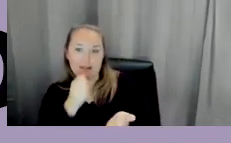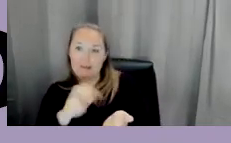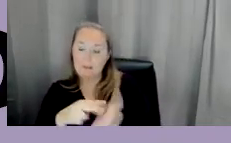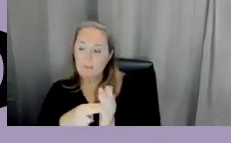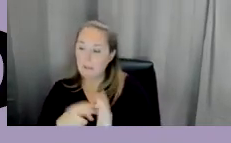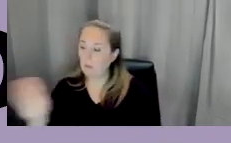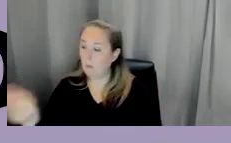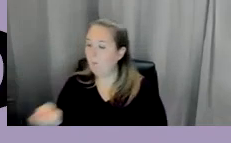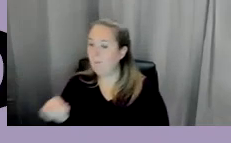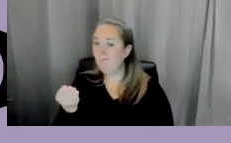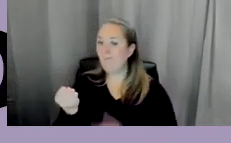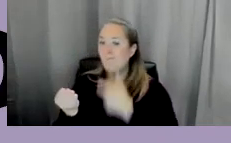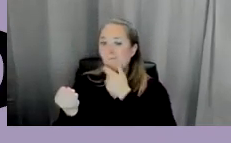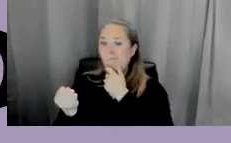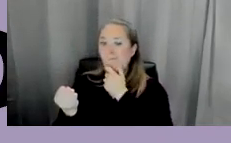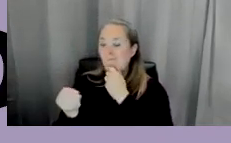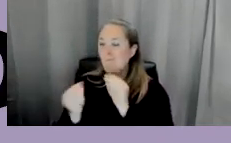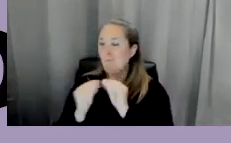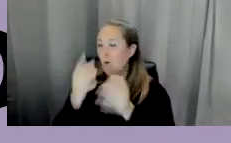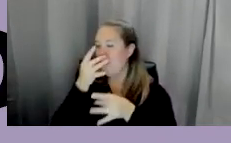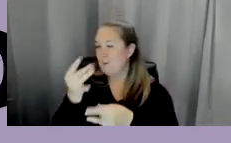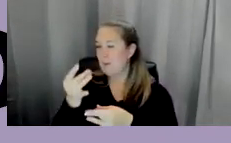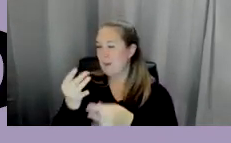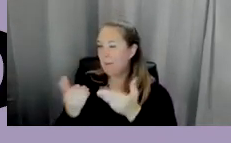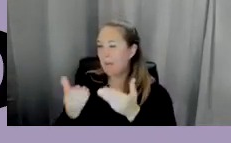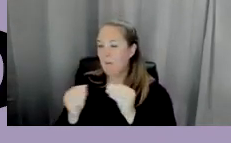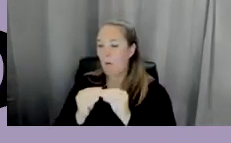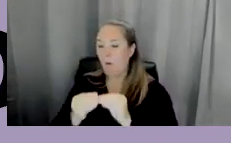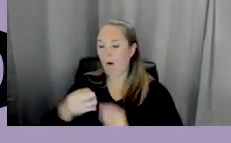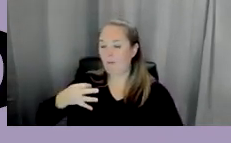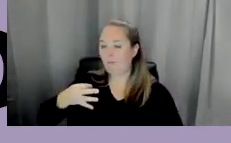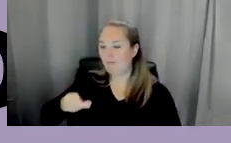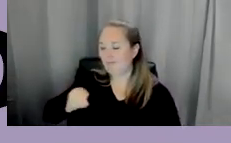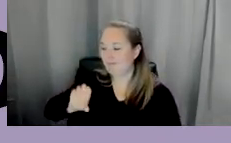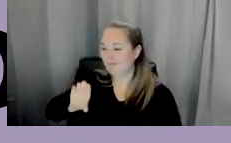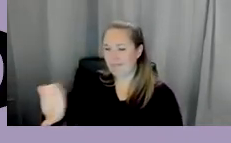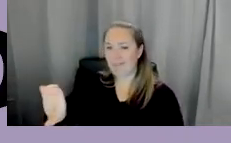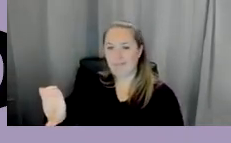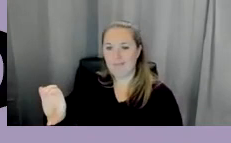SOMETHING THAT MAKES AN APPLICATION MORE OR LESS COMPETITIVE IF AN